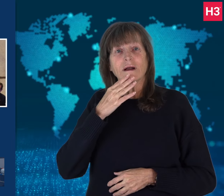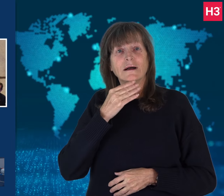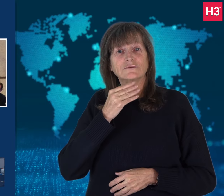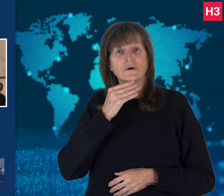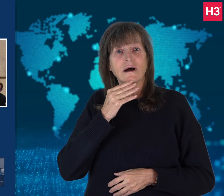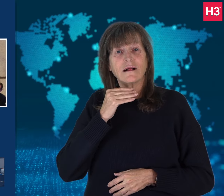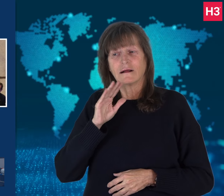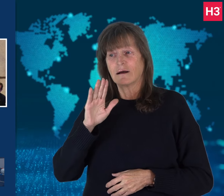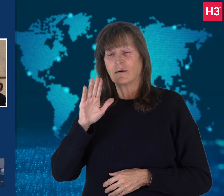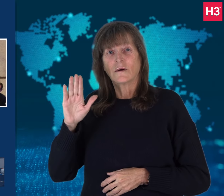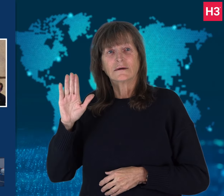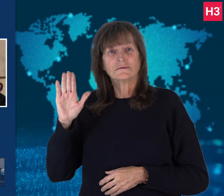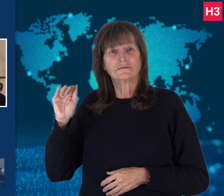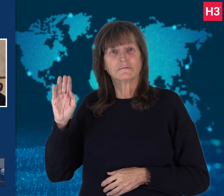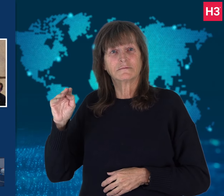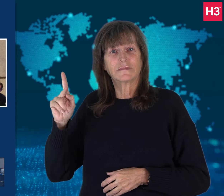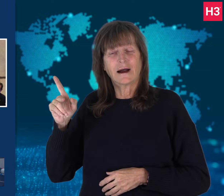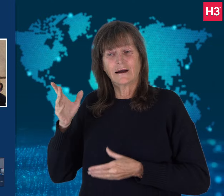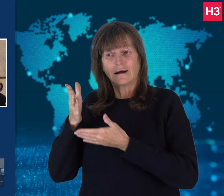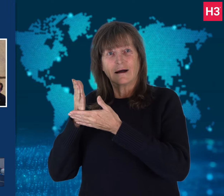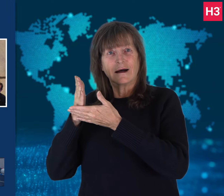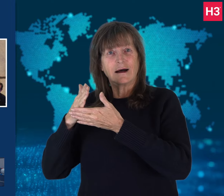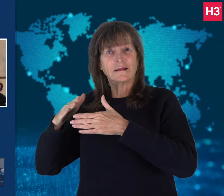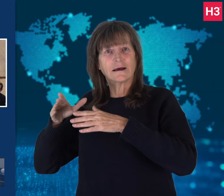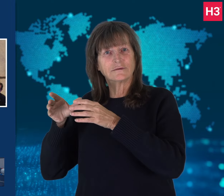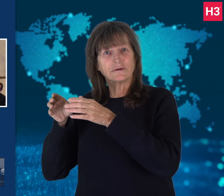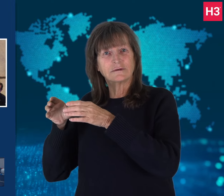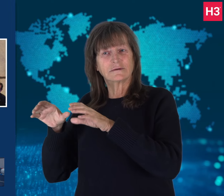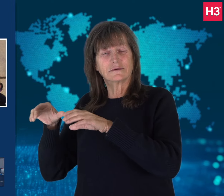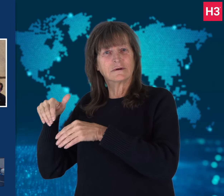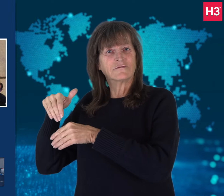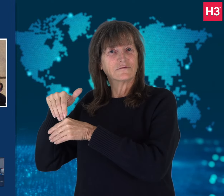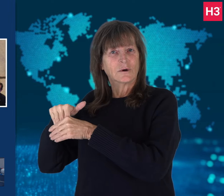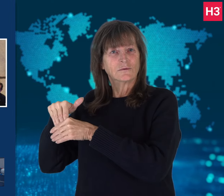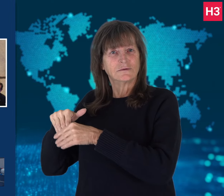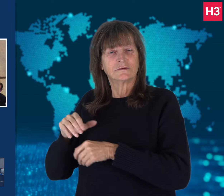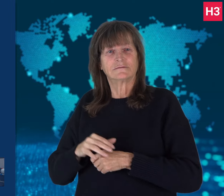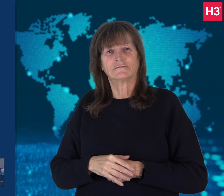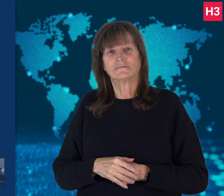West Bank Annexation Vote